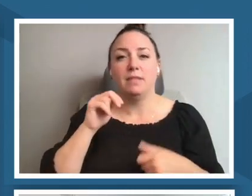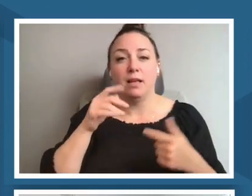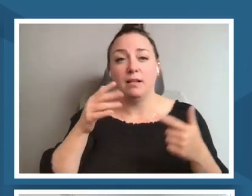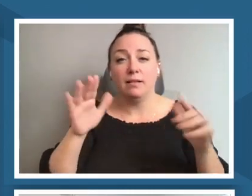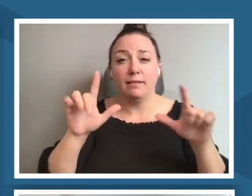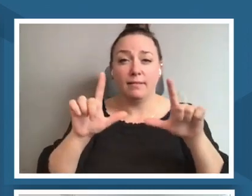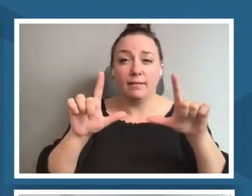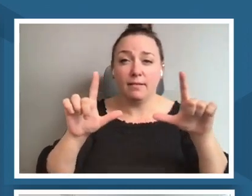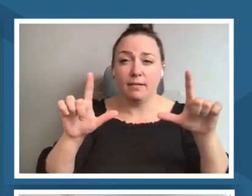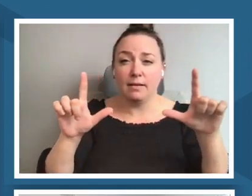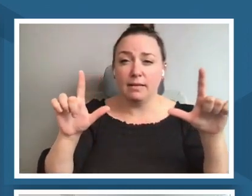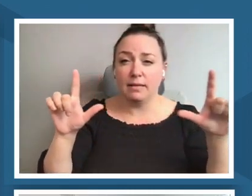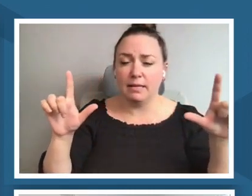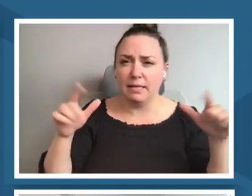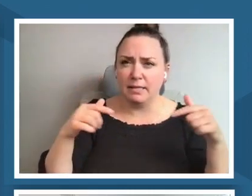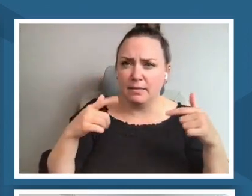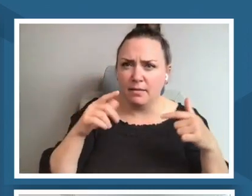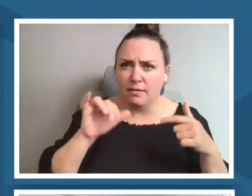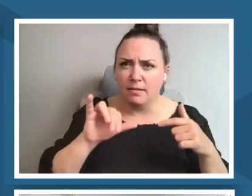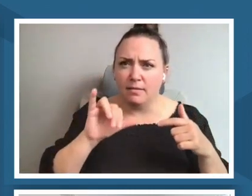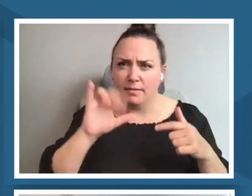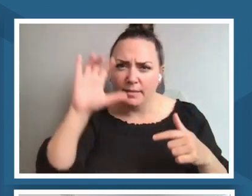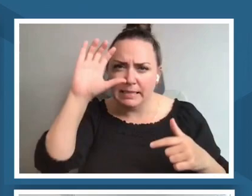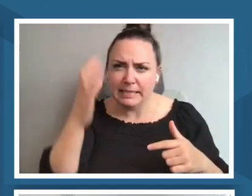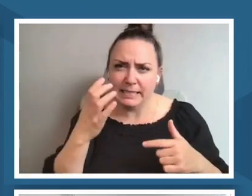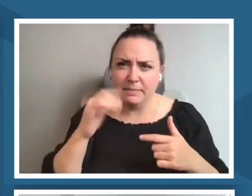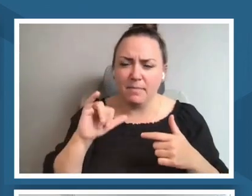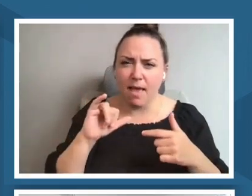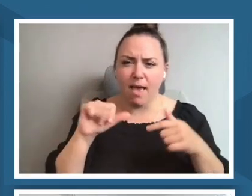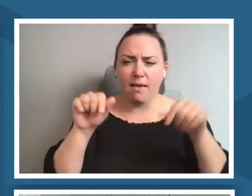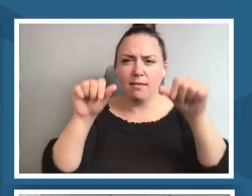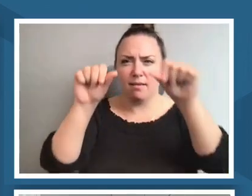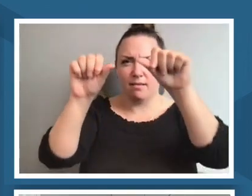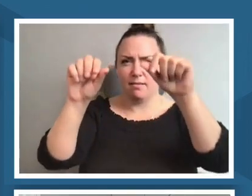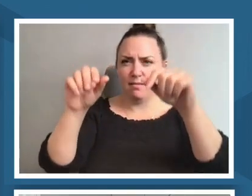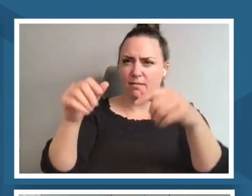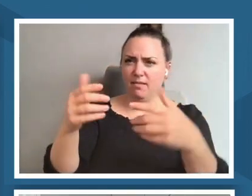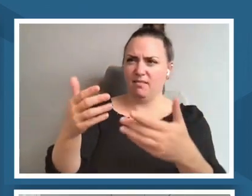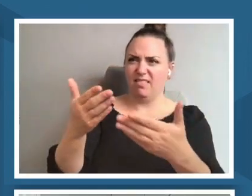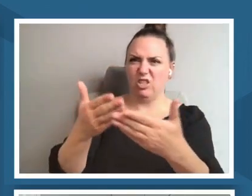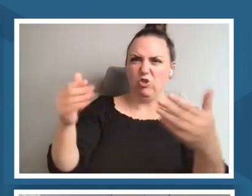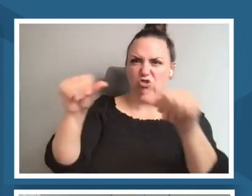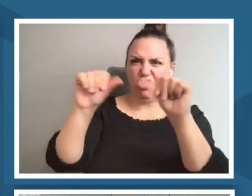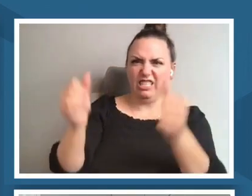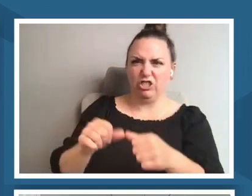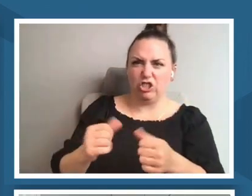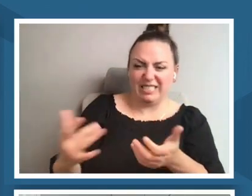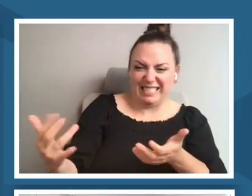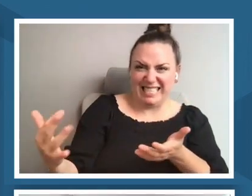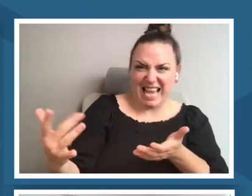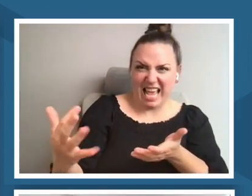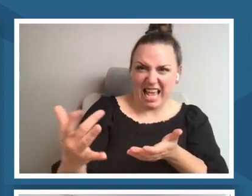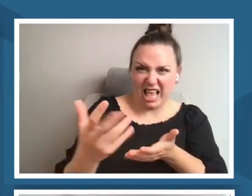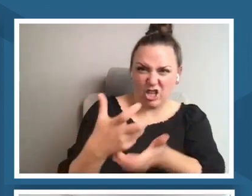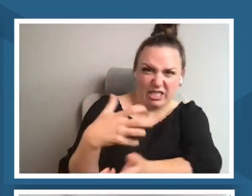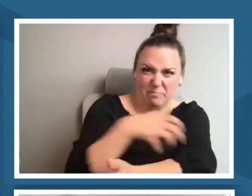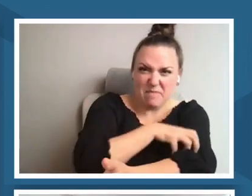gathering its power and spreading it out there's a narrative there if i ever heard one that's great